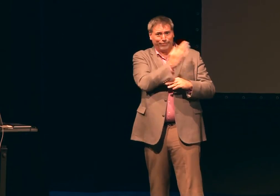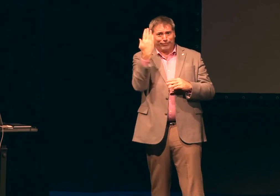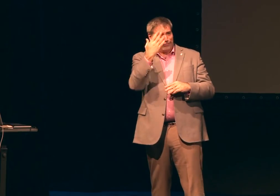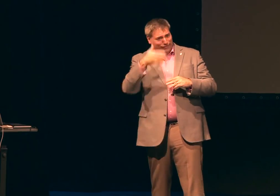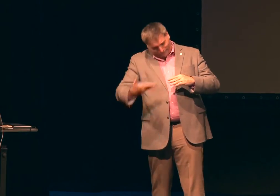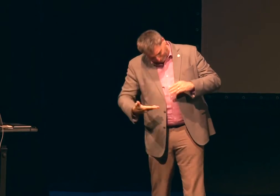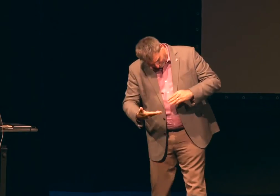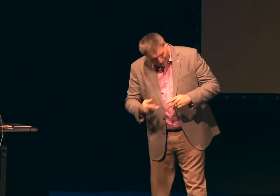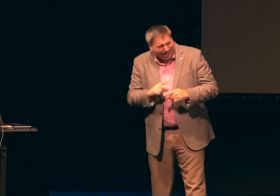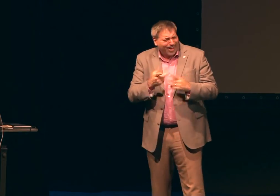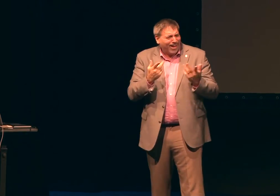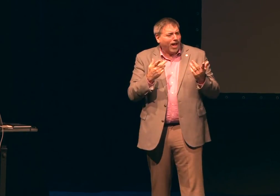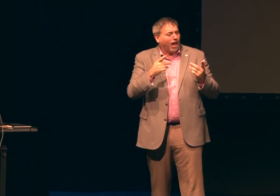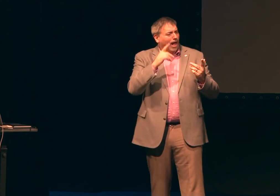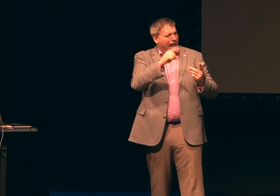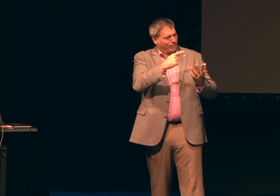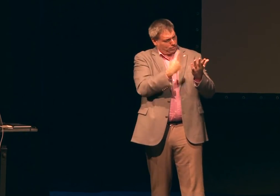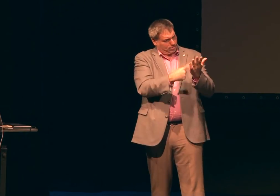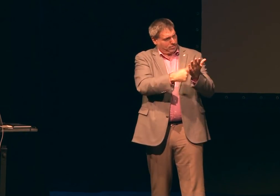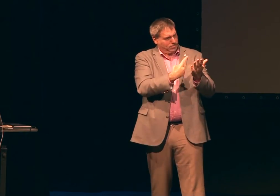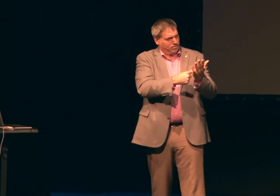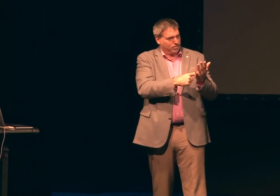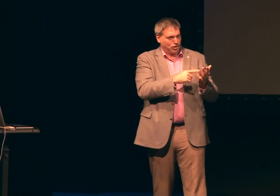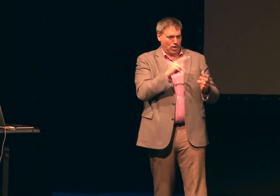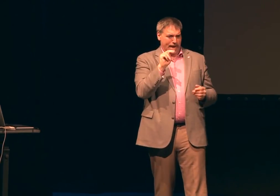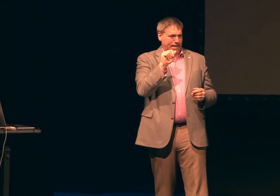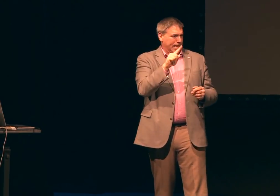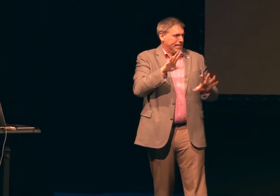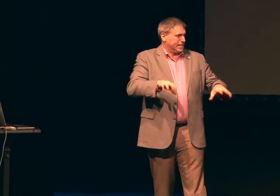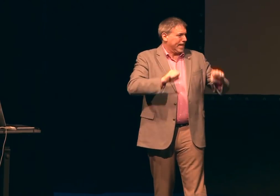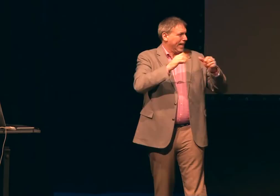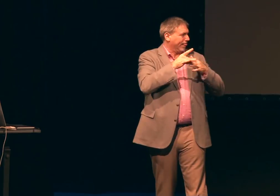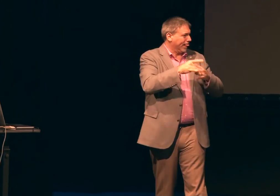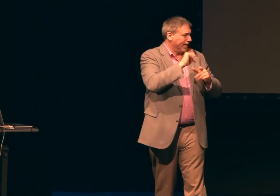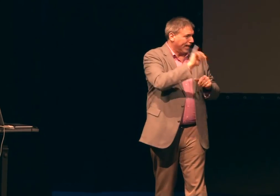screen. Some individuals in the hospital and it's awkward positions to who will the screen for an